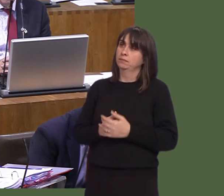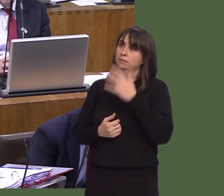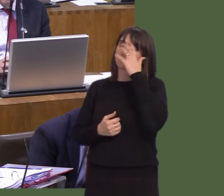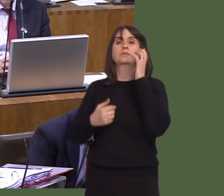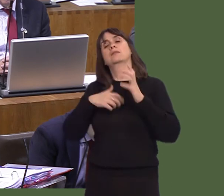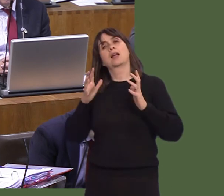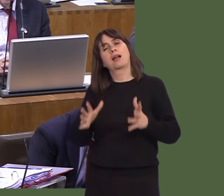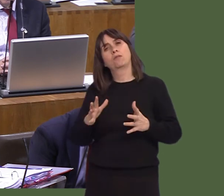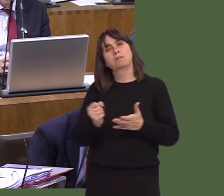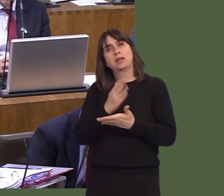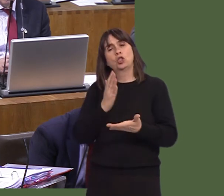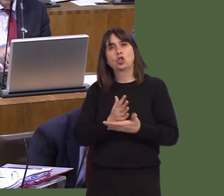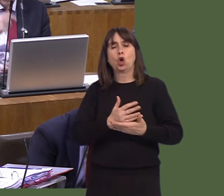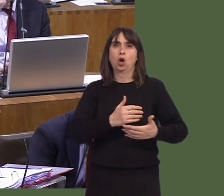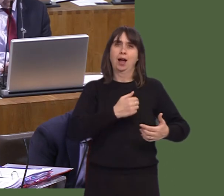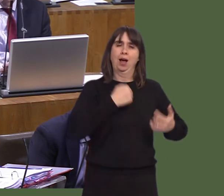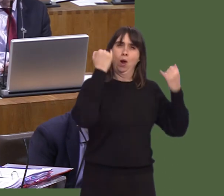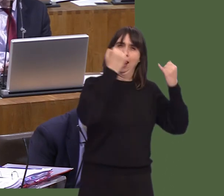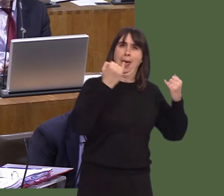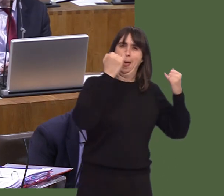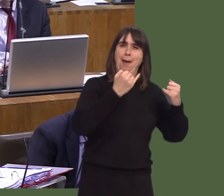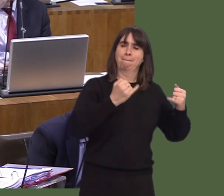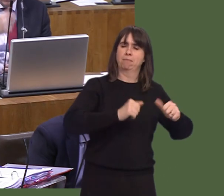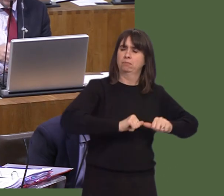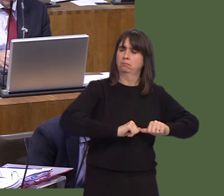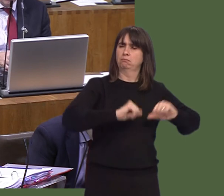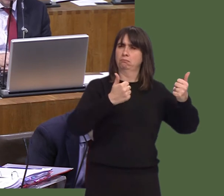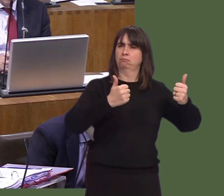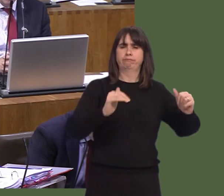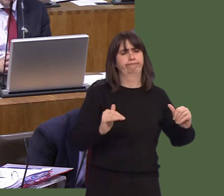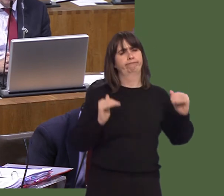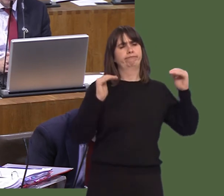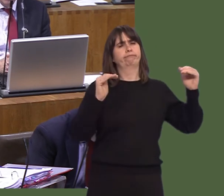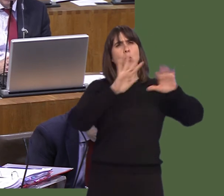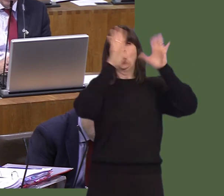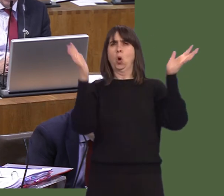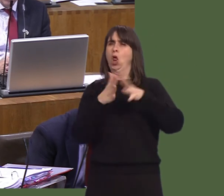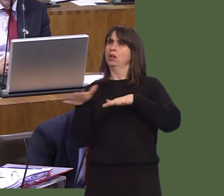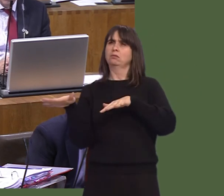that automation presents, and Wales needs to act fast to be a shaper and not just an